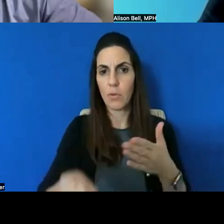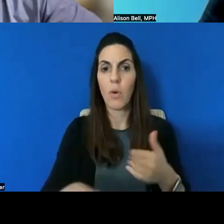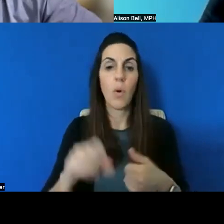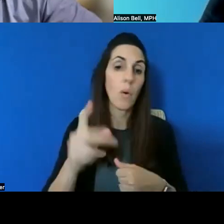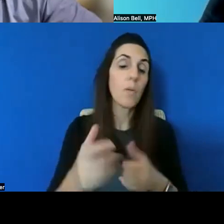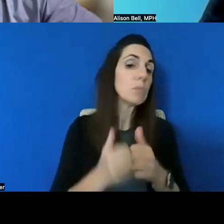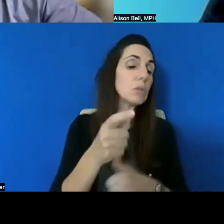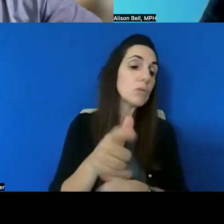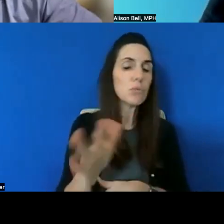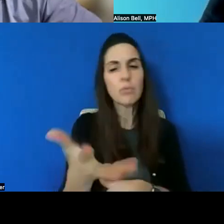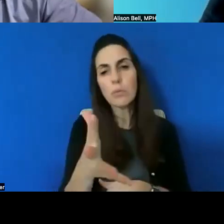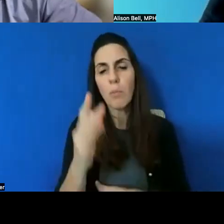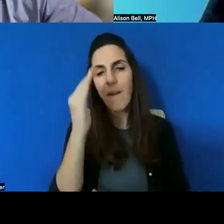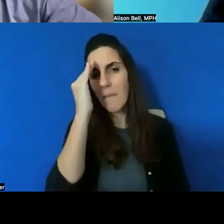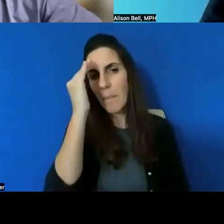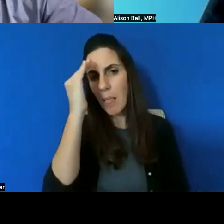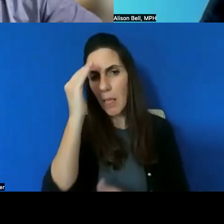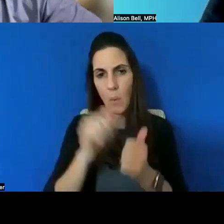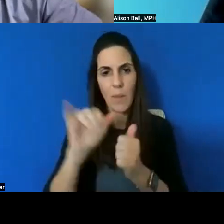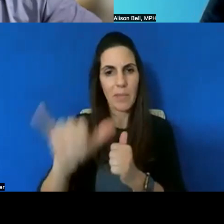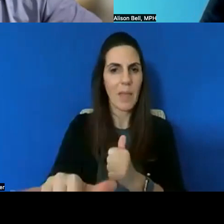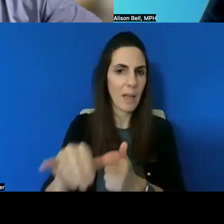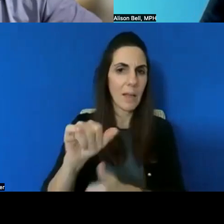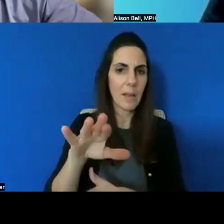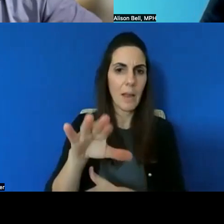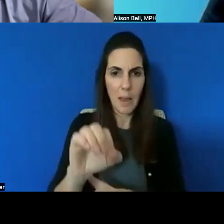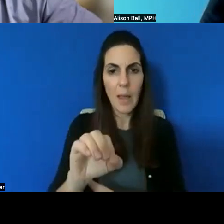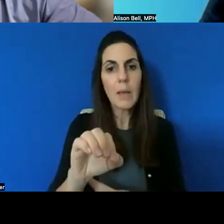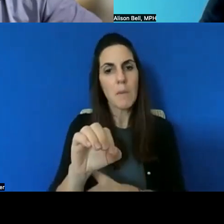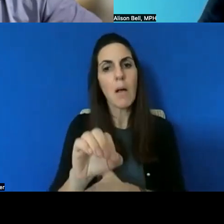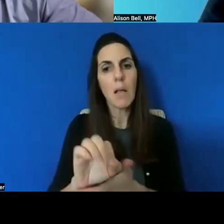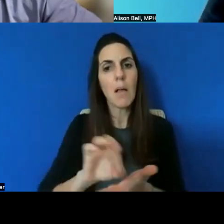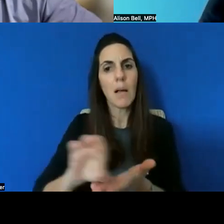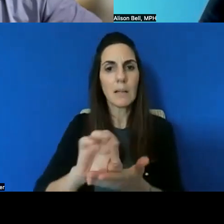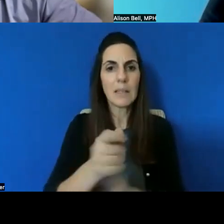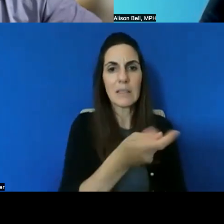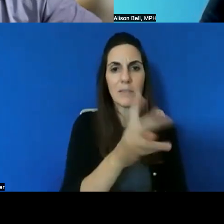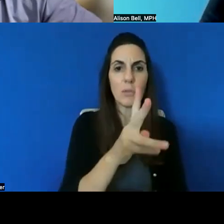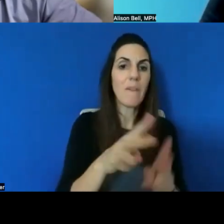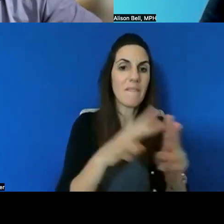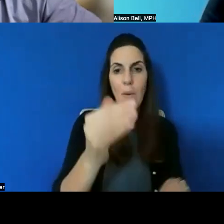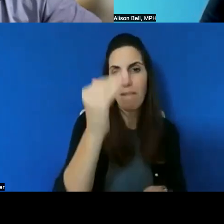are somewhat familiar uh handful of you are very familiar so uh almost uh 80% somewhat familiar so